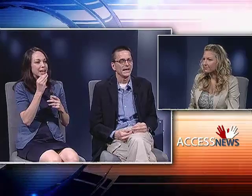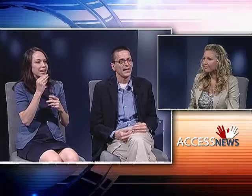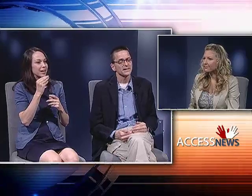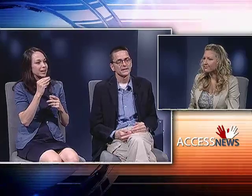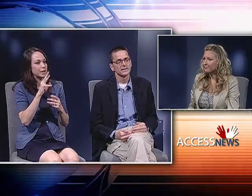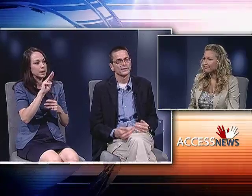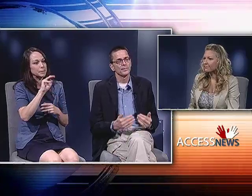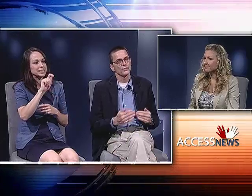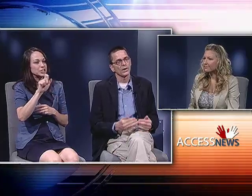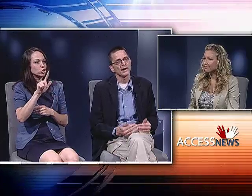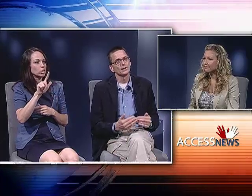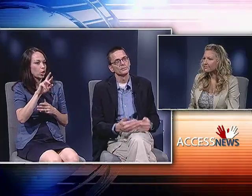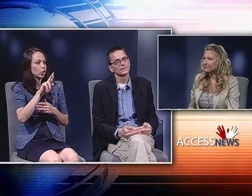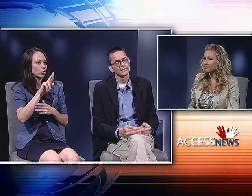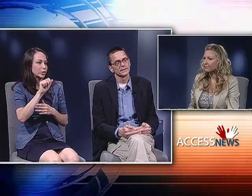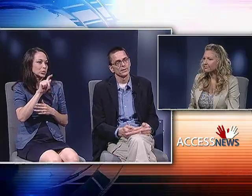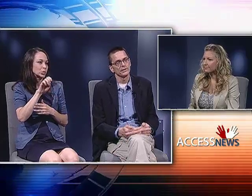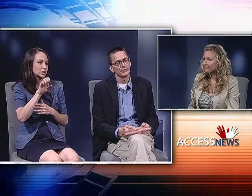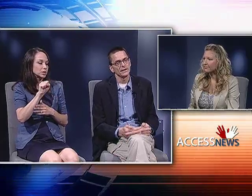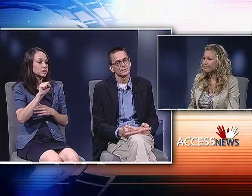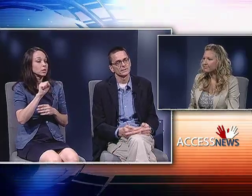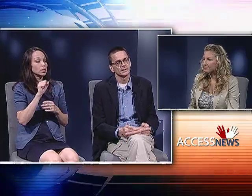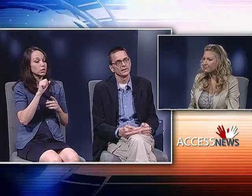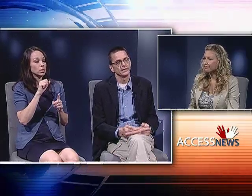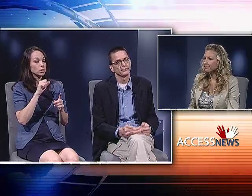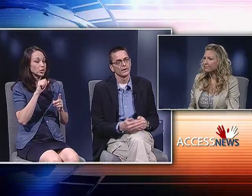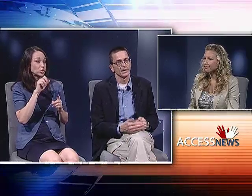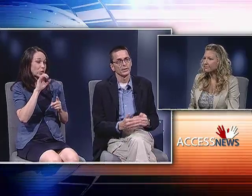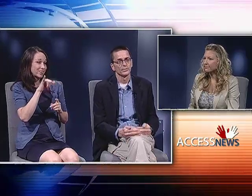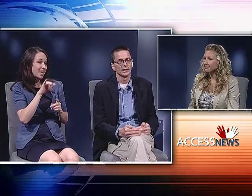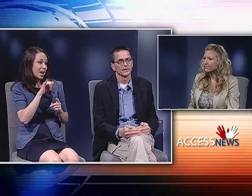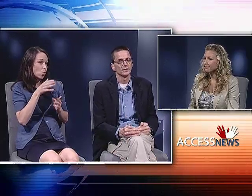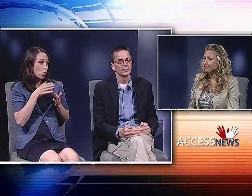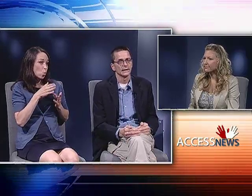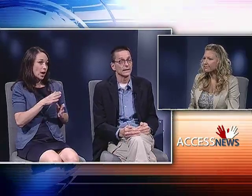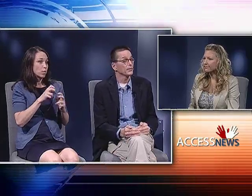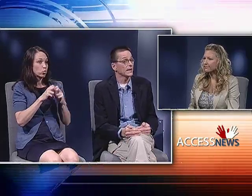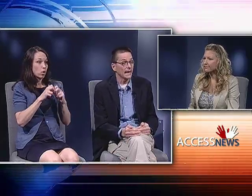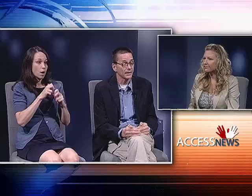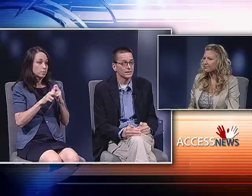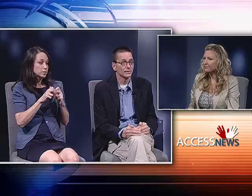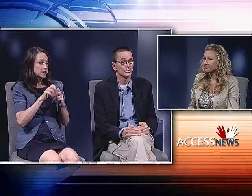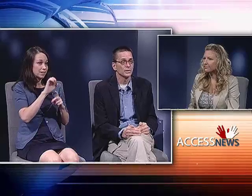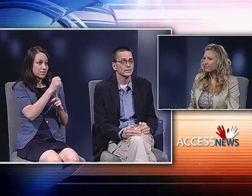In that sense, the problems that we face in the environmental arena I don't think have solutions